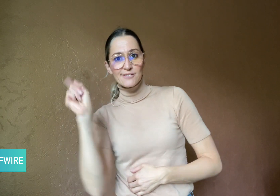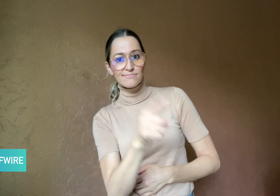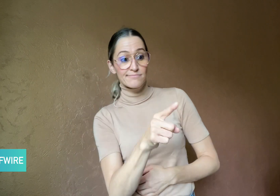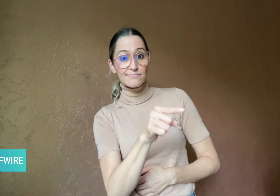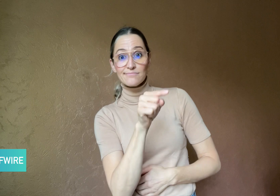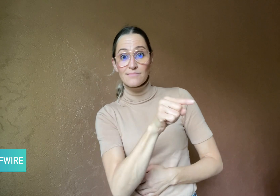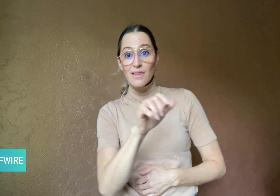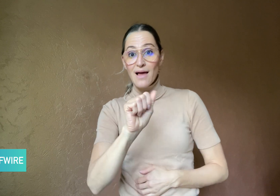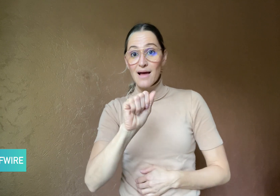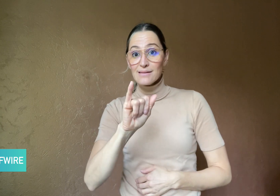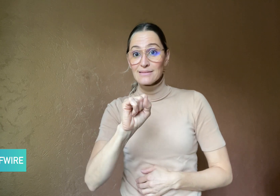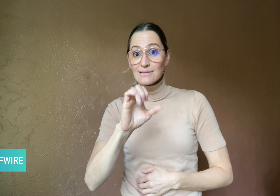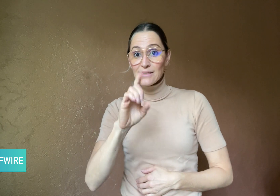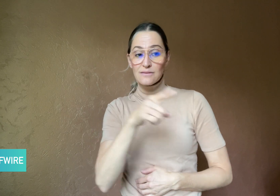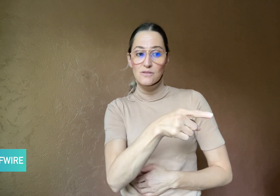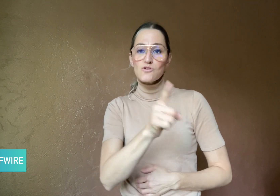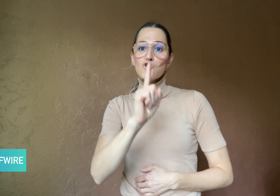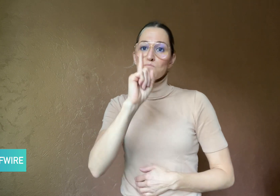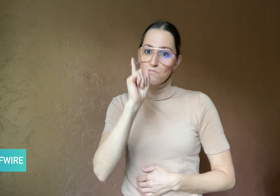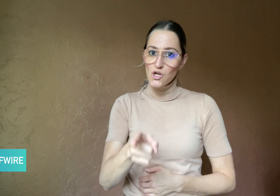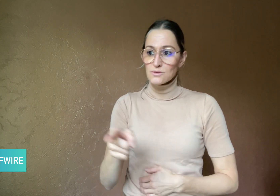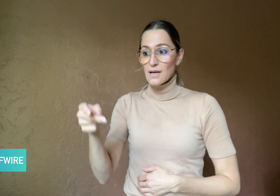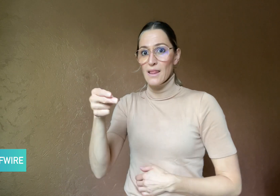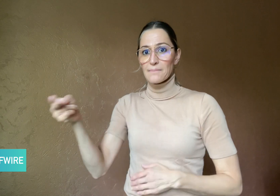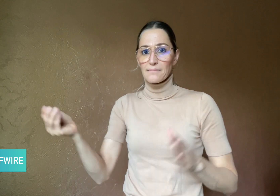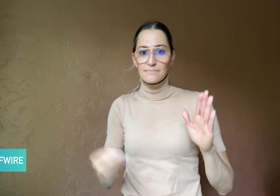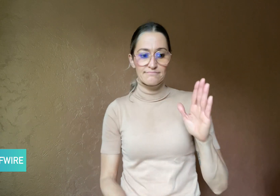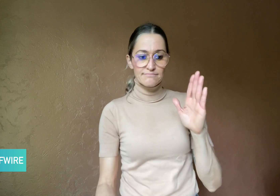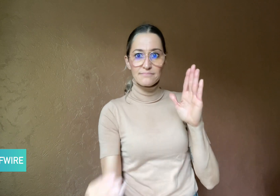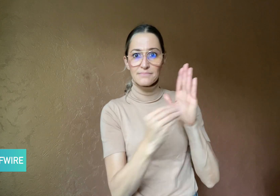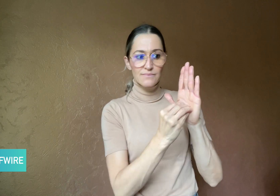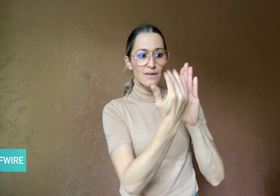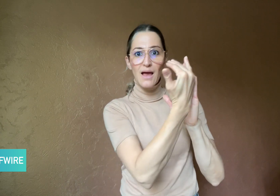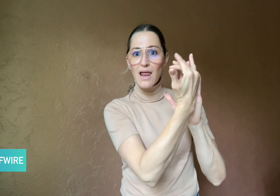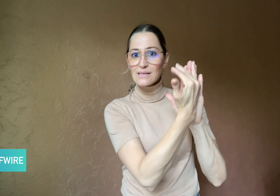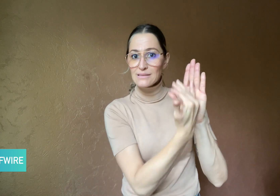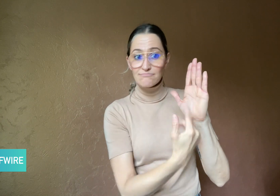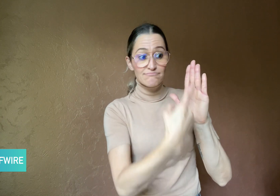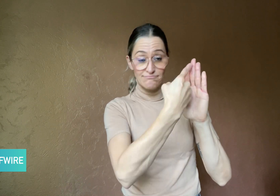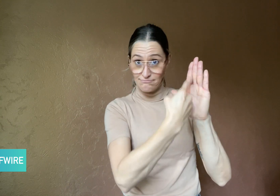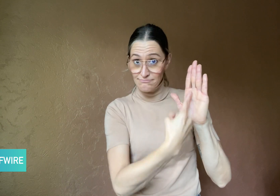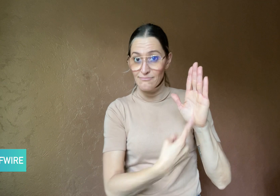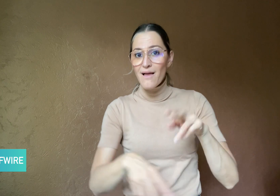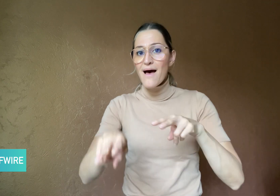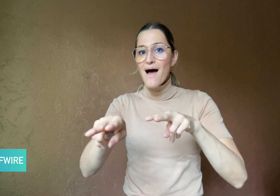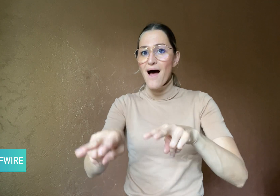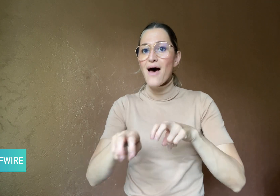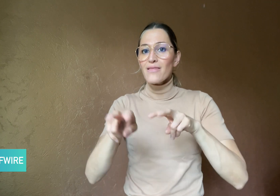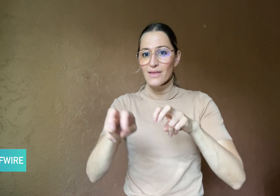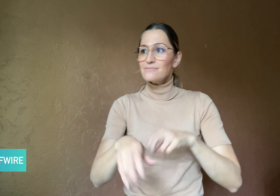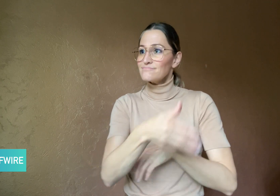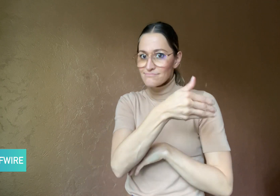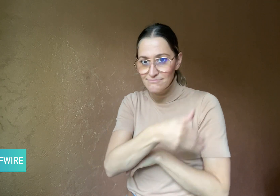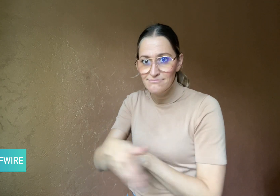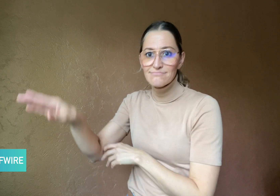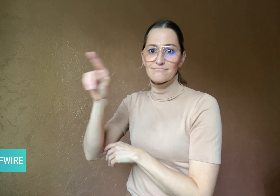forced AISCD to add Barwin back to the list